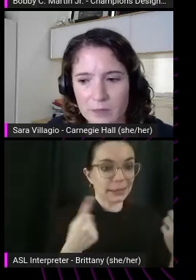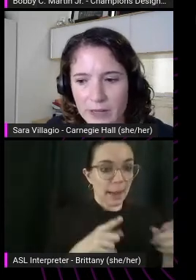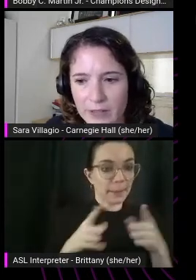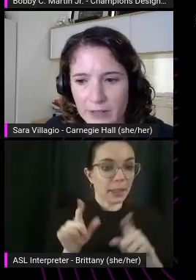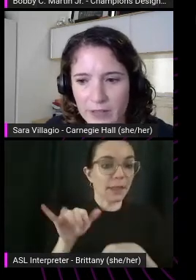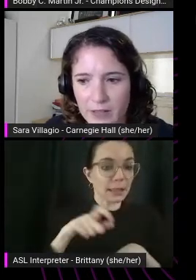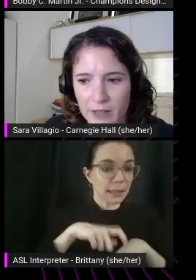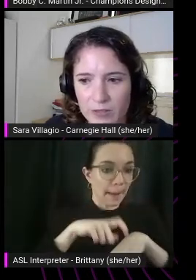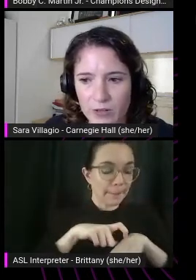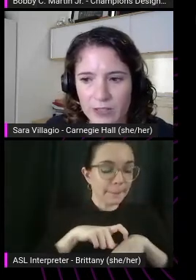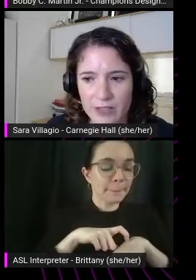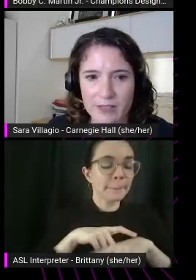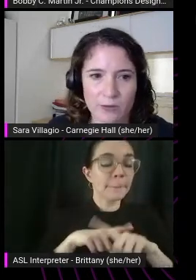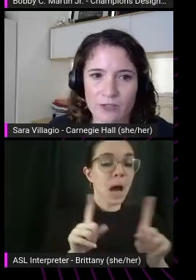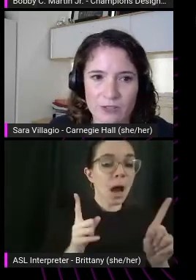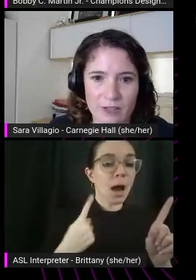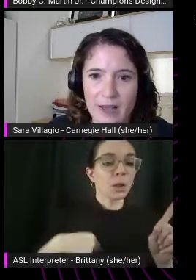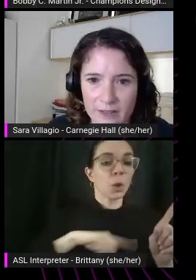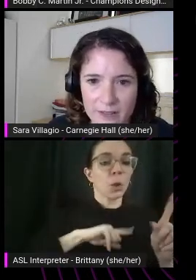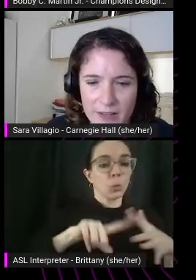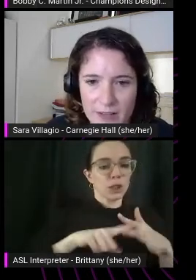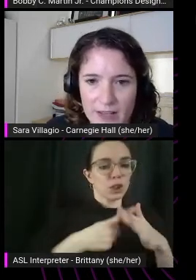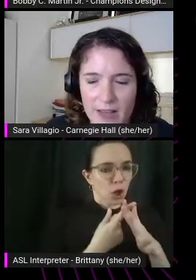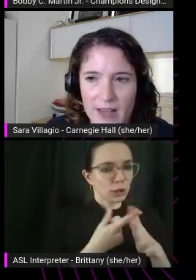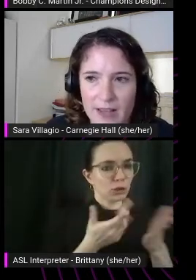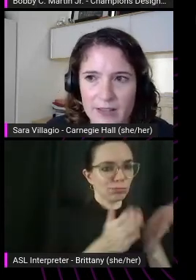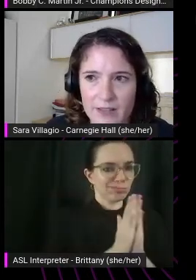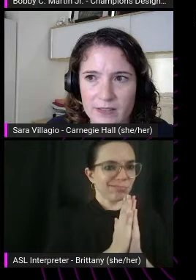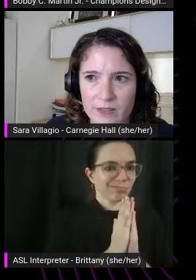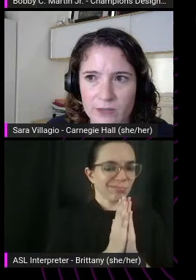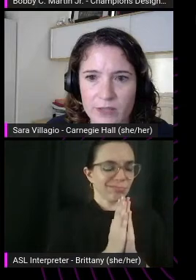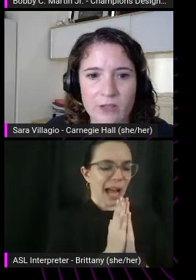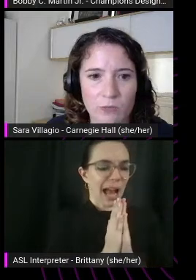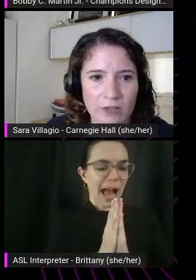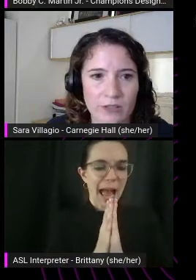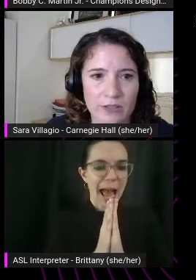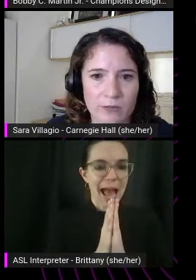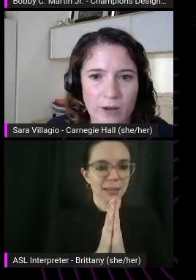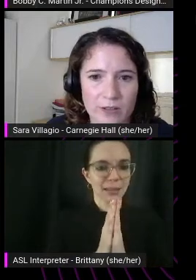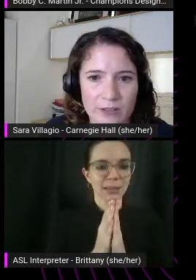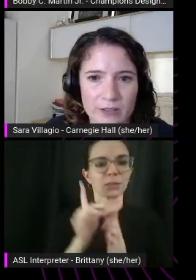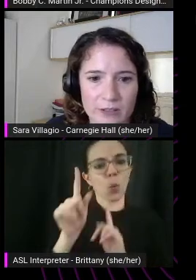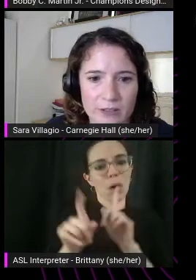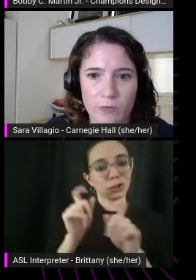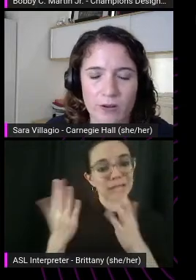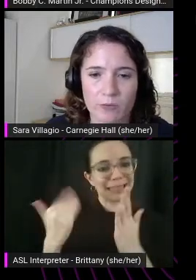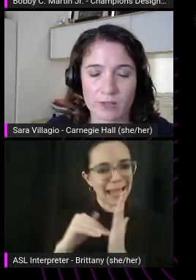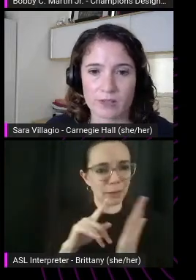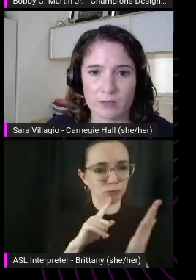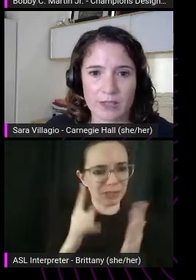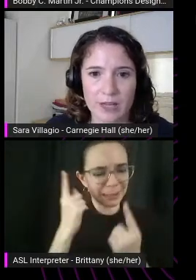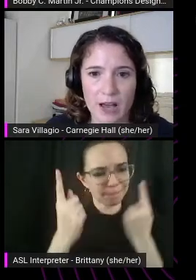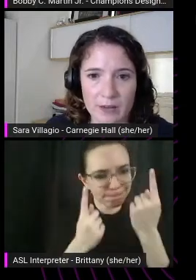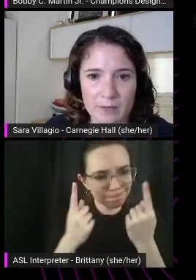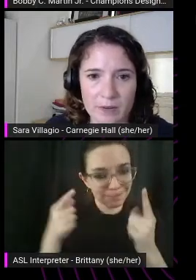But, we started to ask questions again. And really wondered whether, you know, was this the right time?